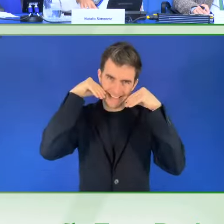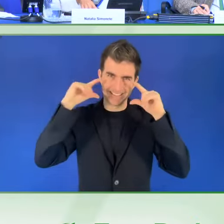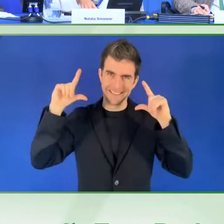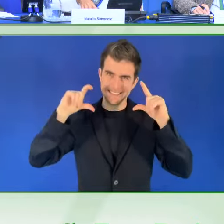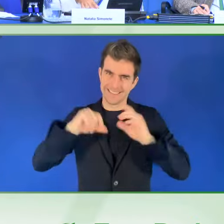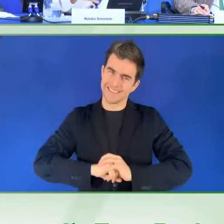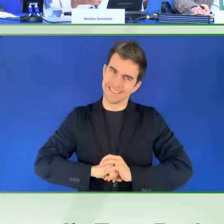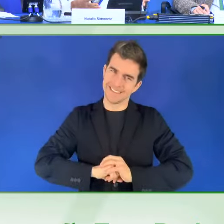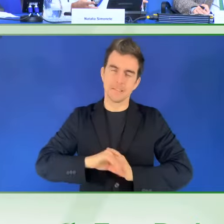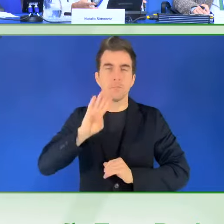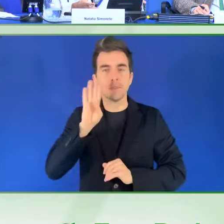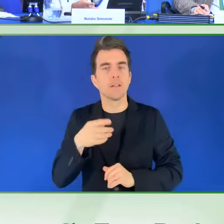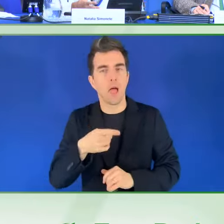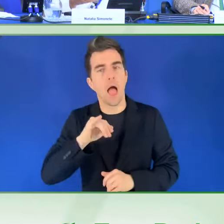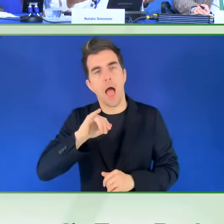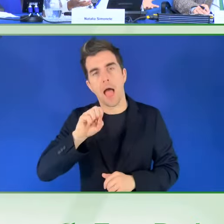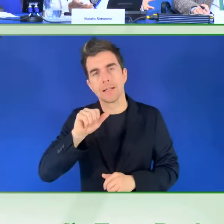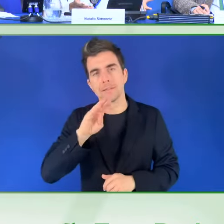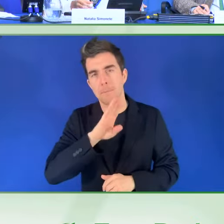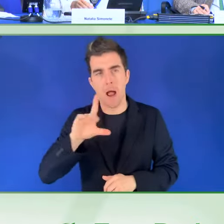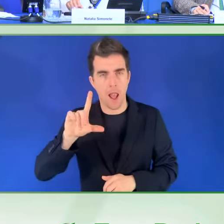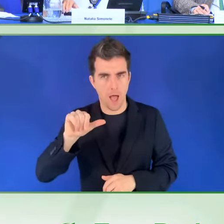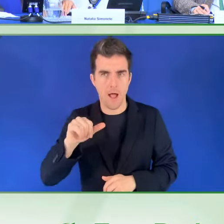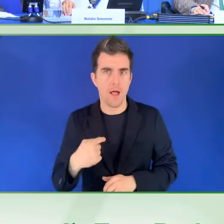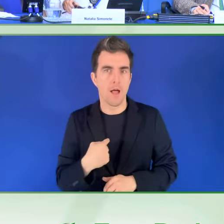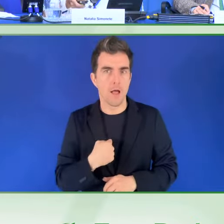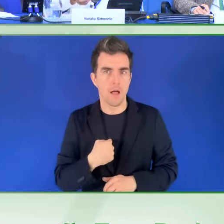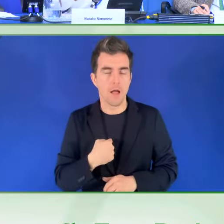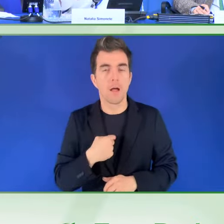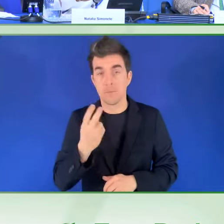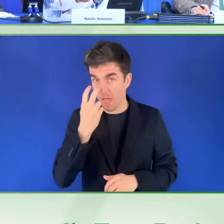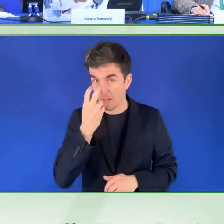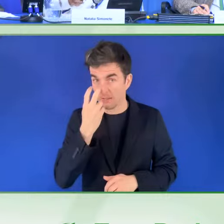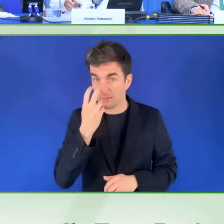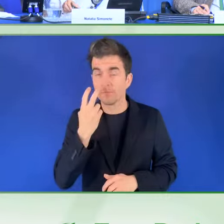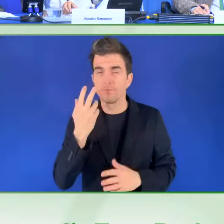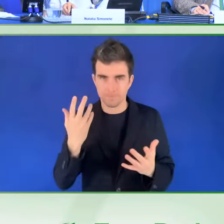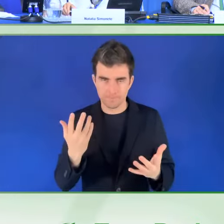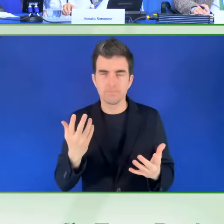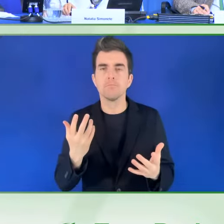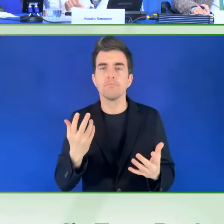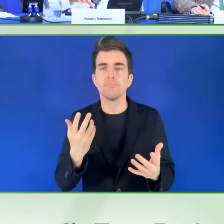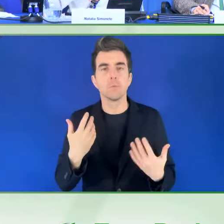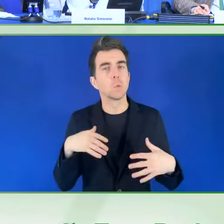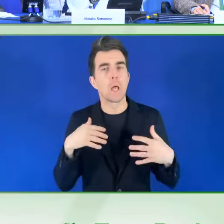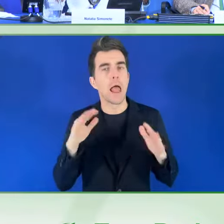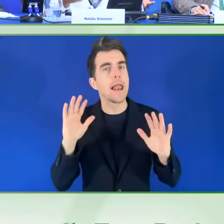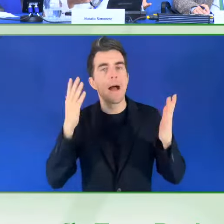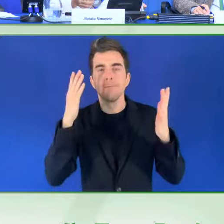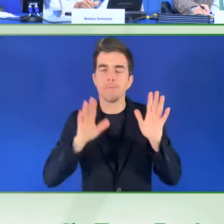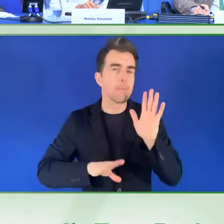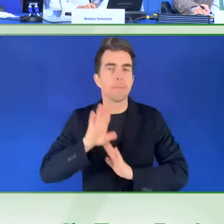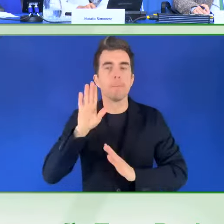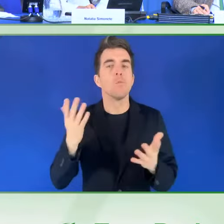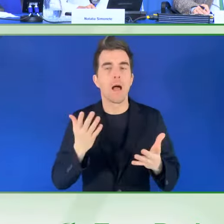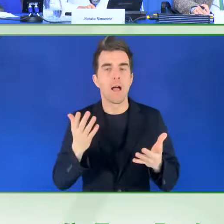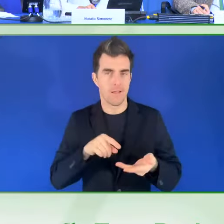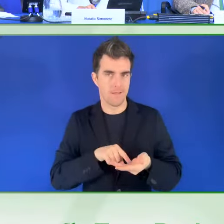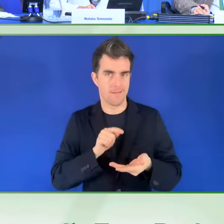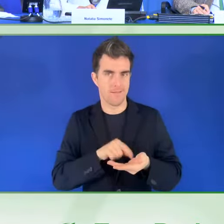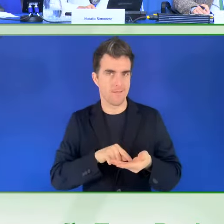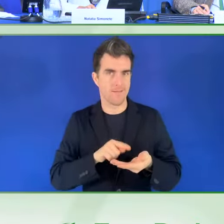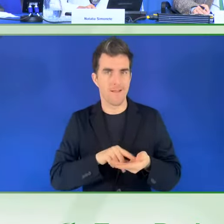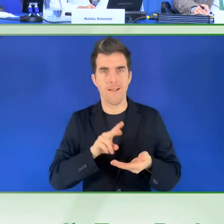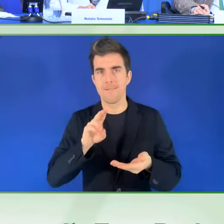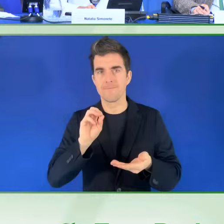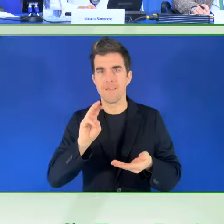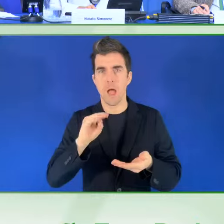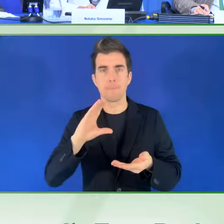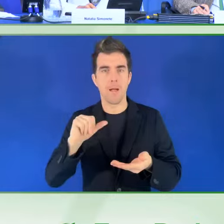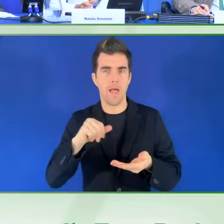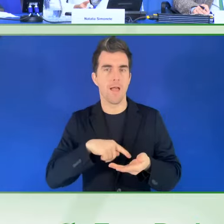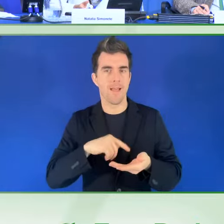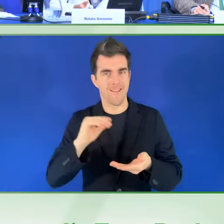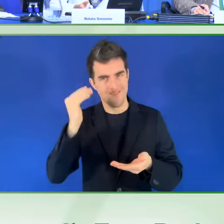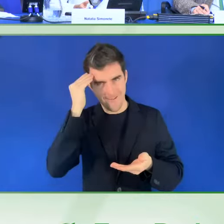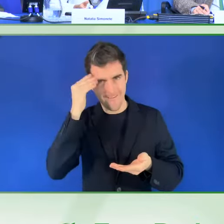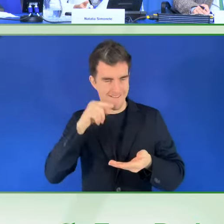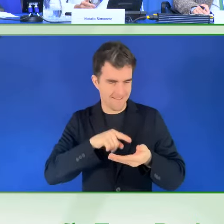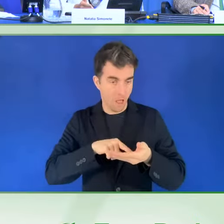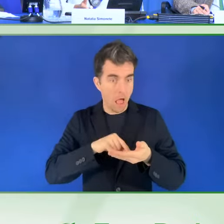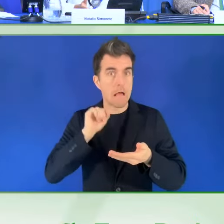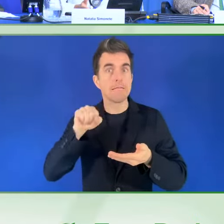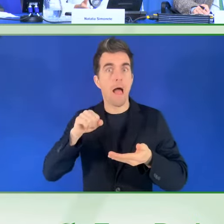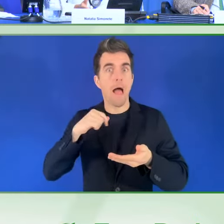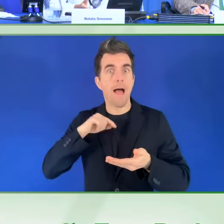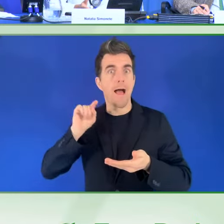The lab is part of the training of the São Paulo inclusive education policy, and is developed